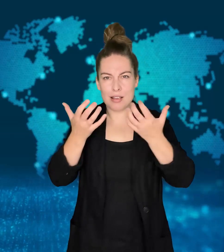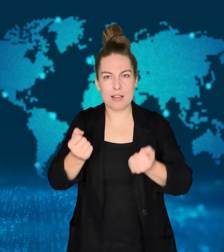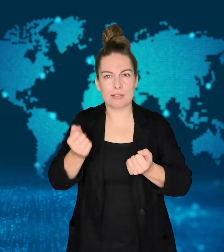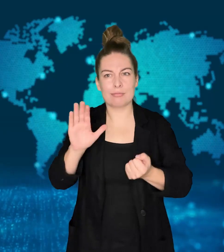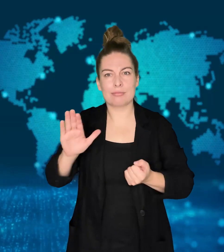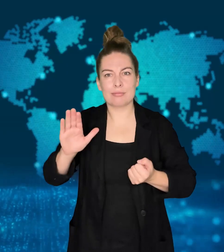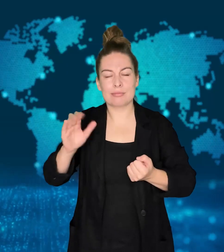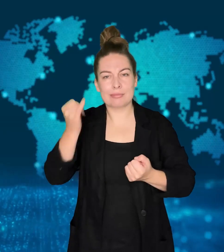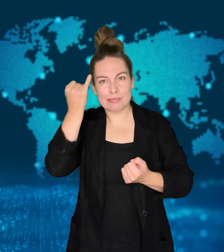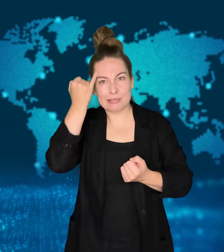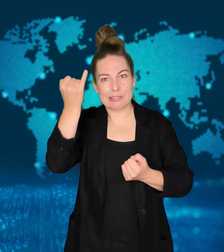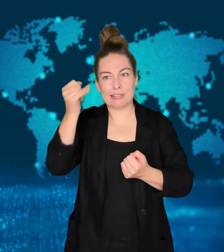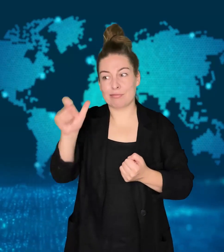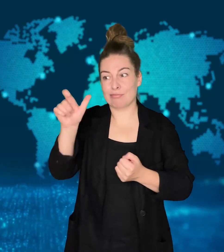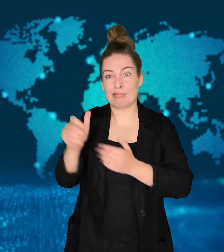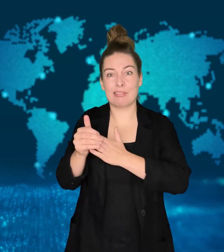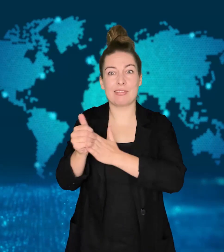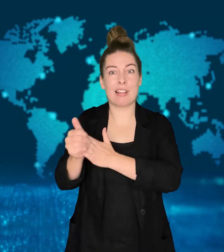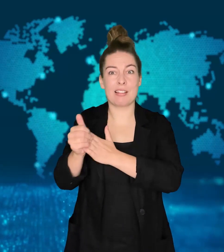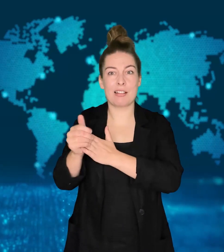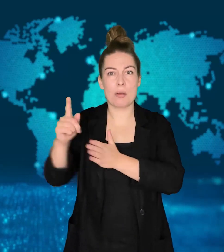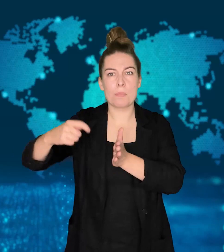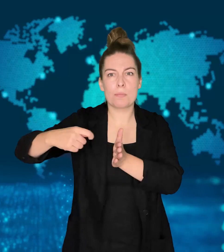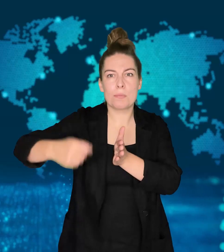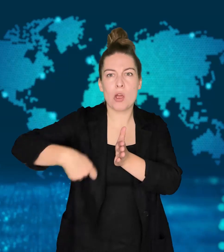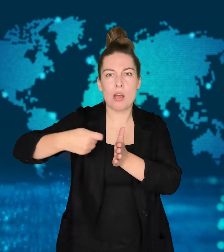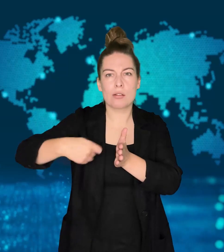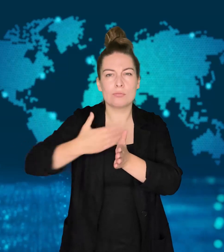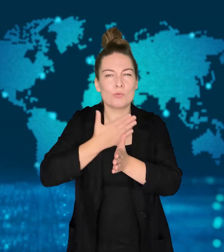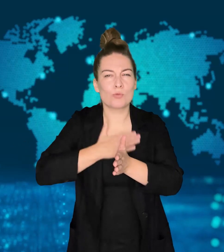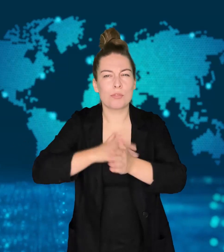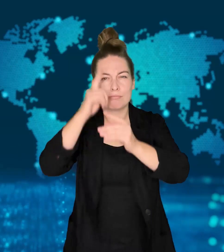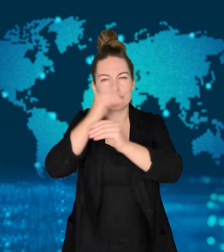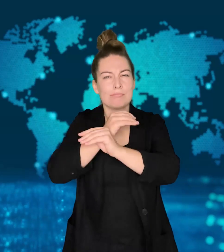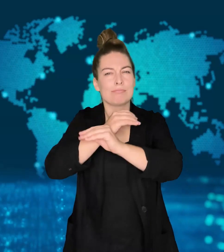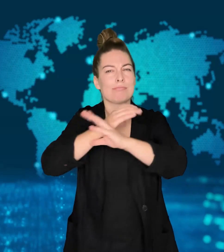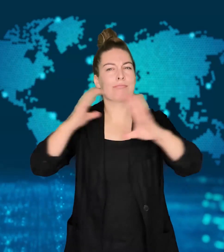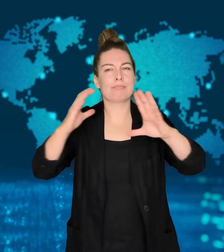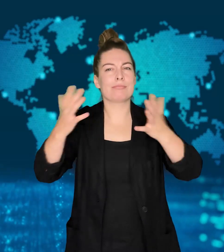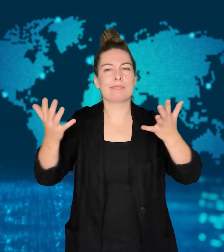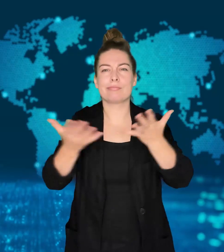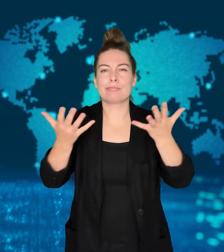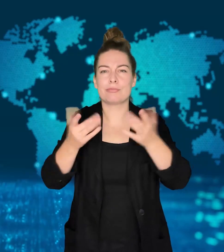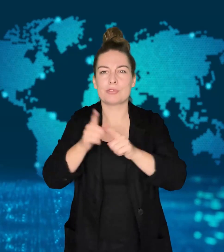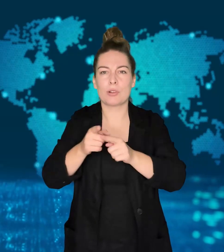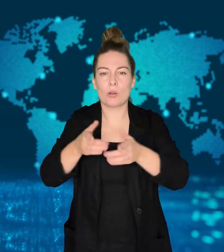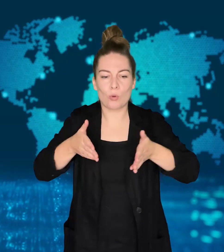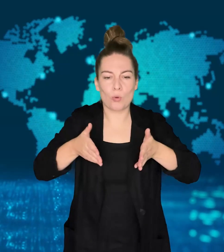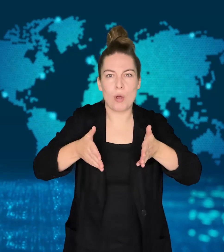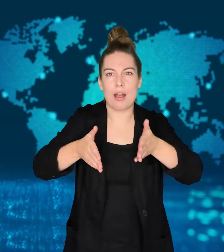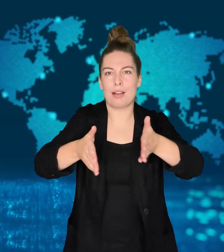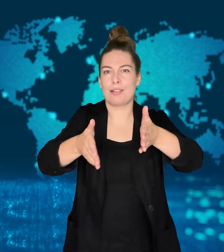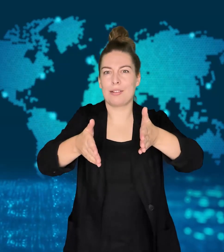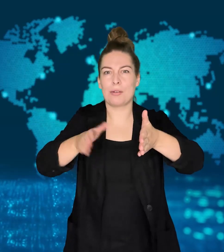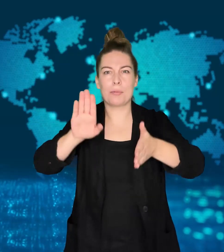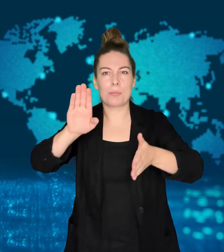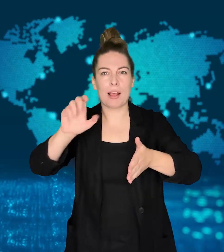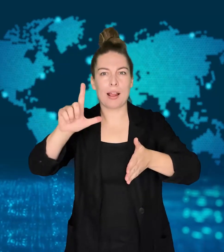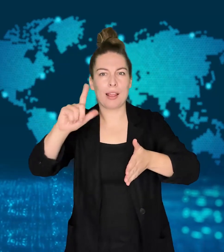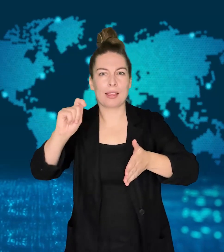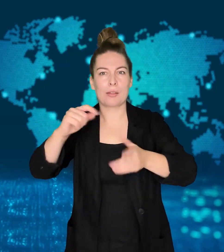which claims to be a world transport structure,